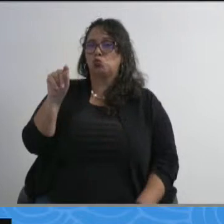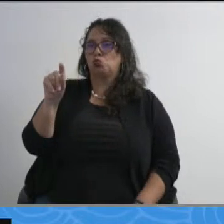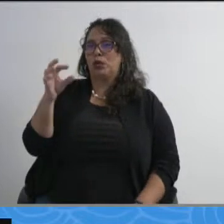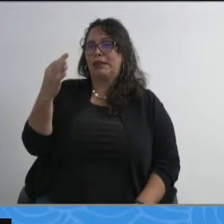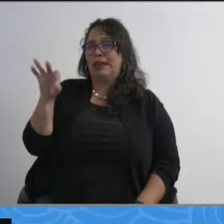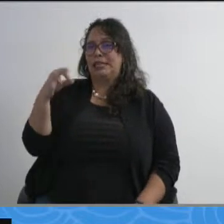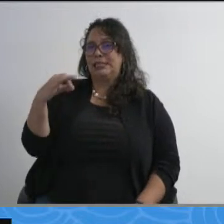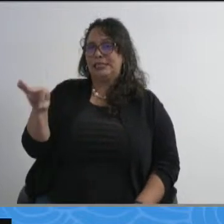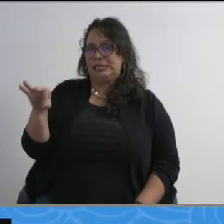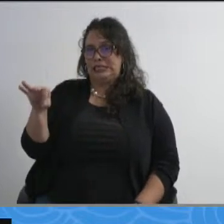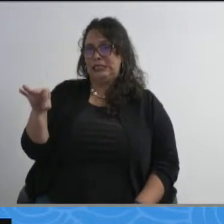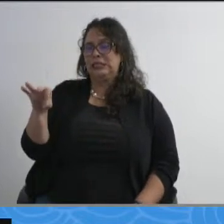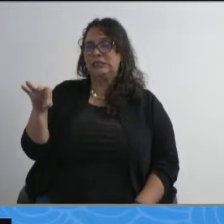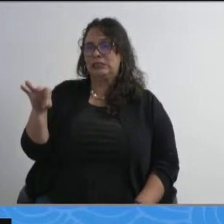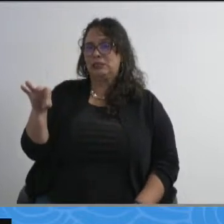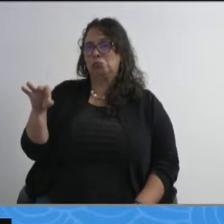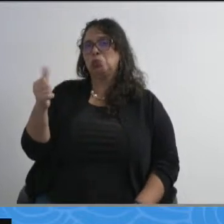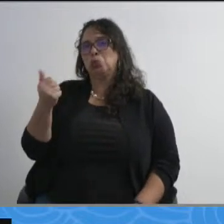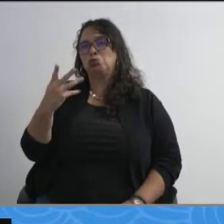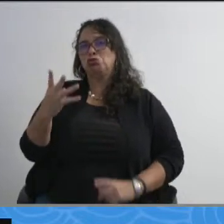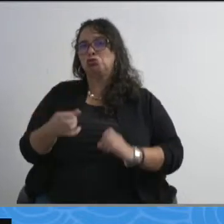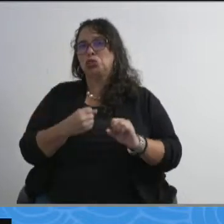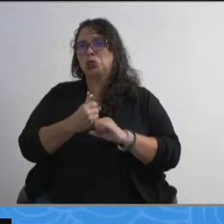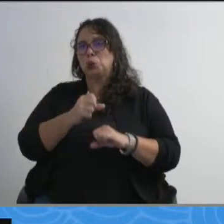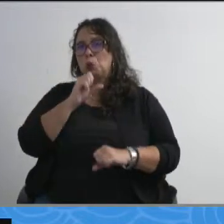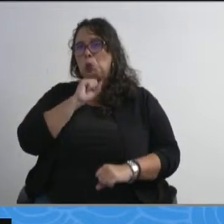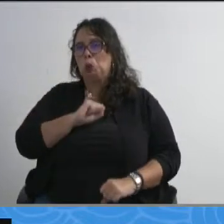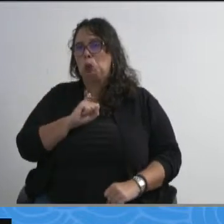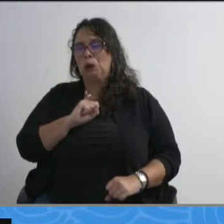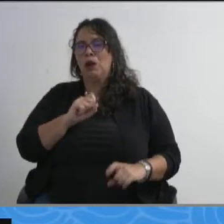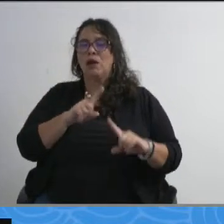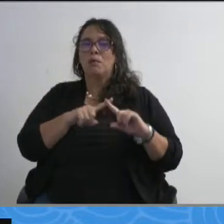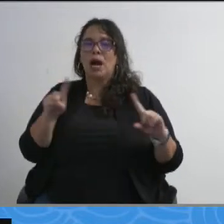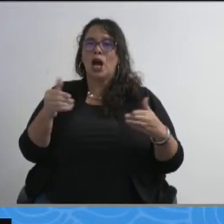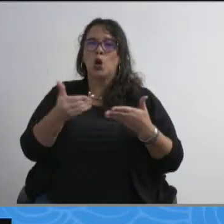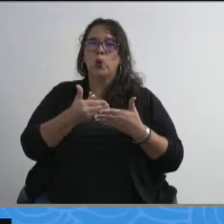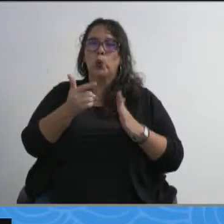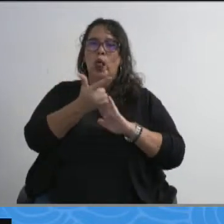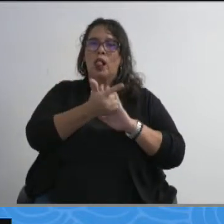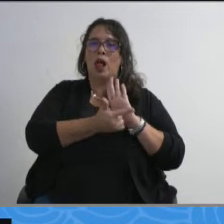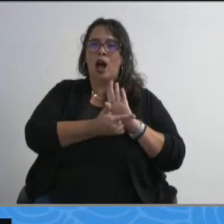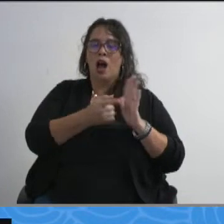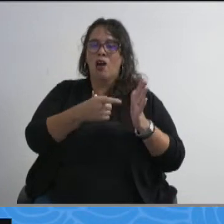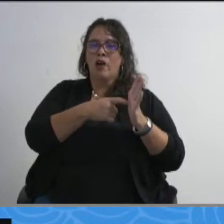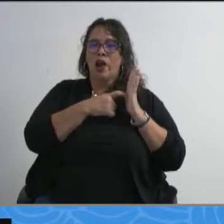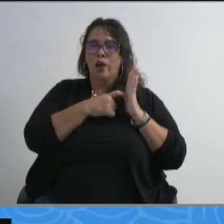So, it's a couple years old here, but new laws require a revision.